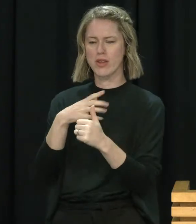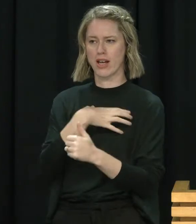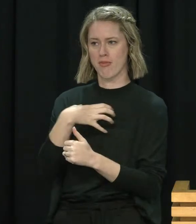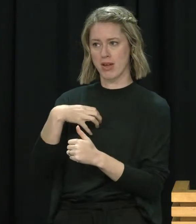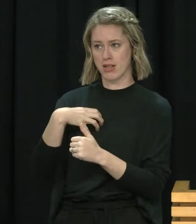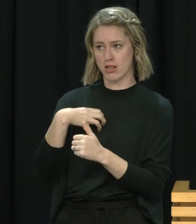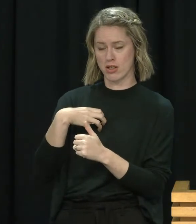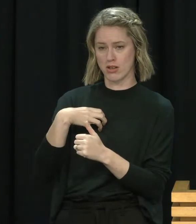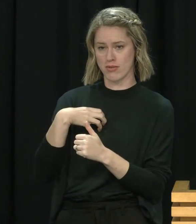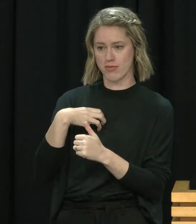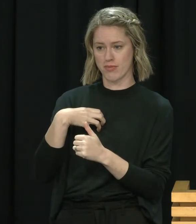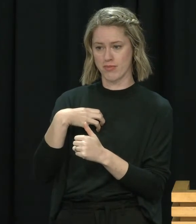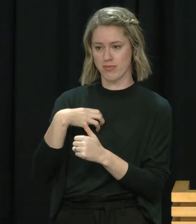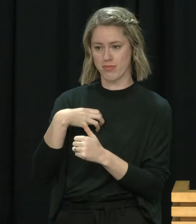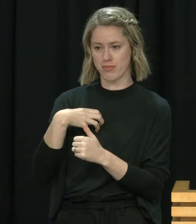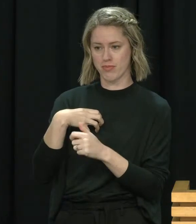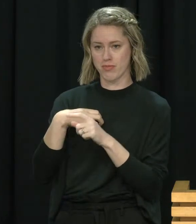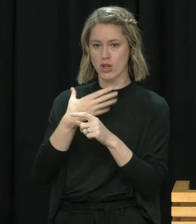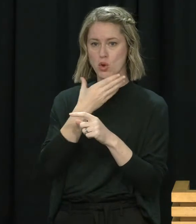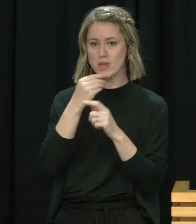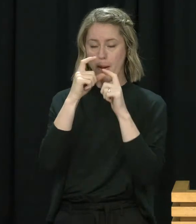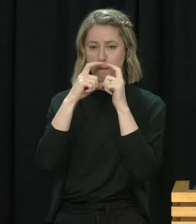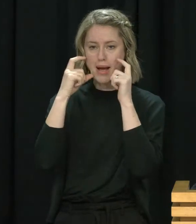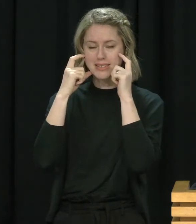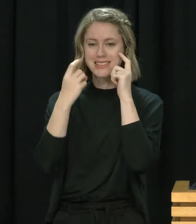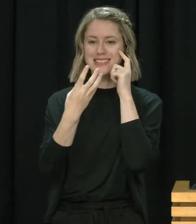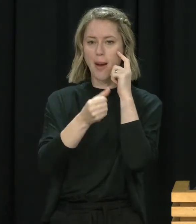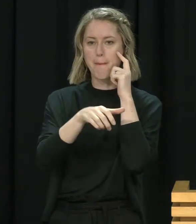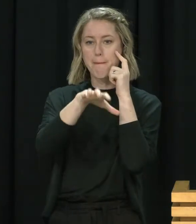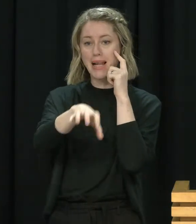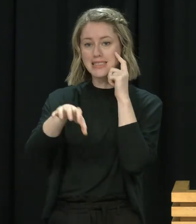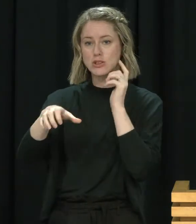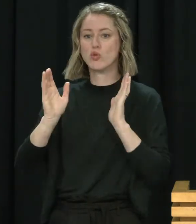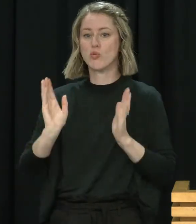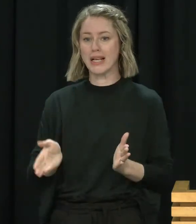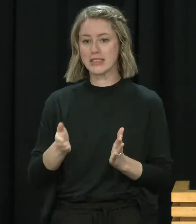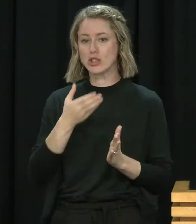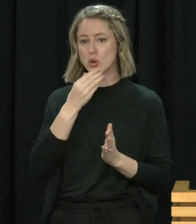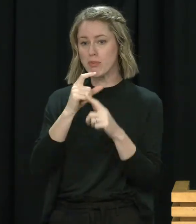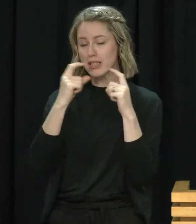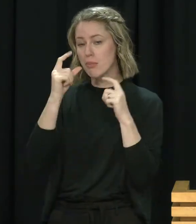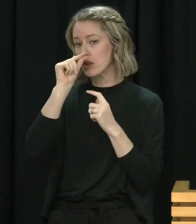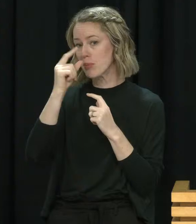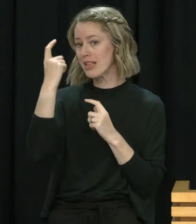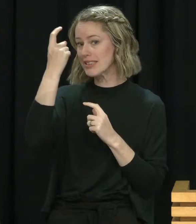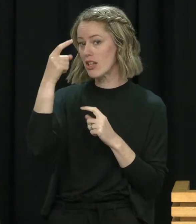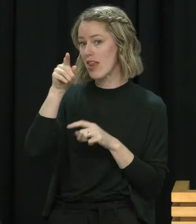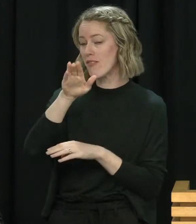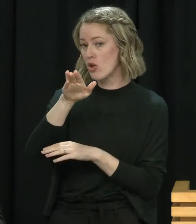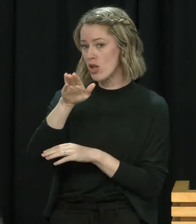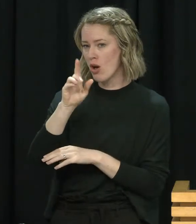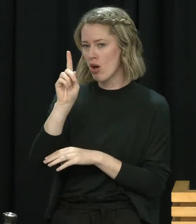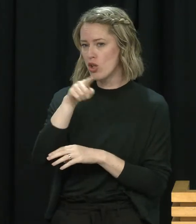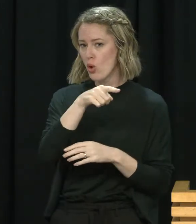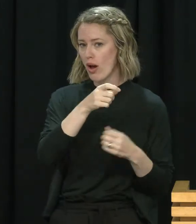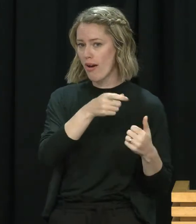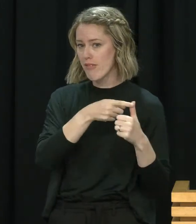What was your advice to the government on this decision to